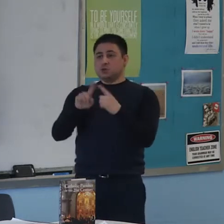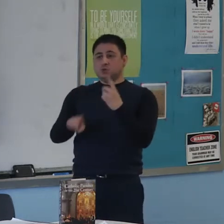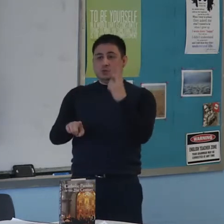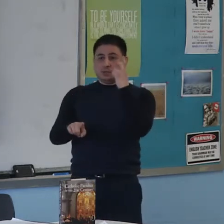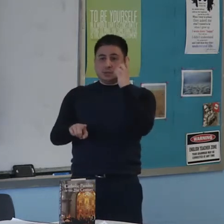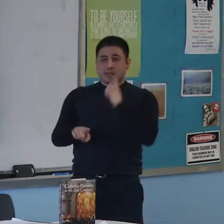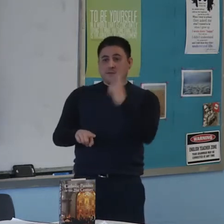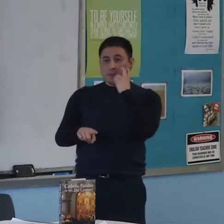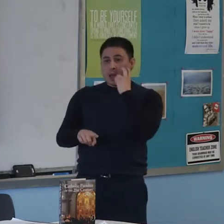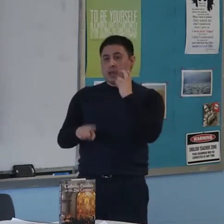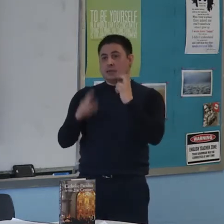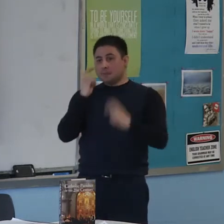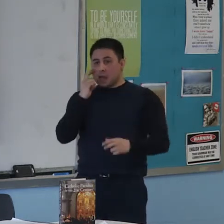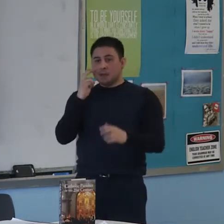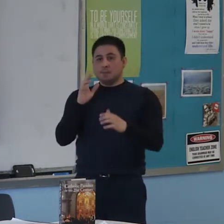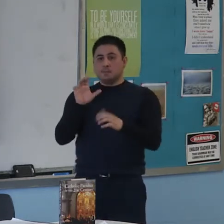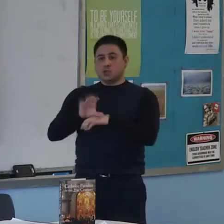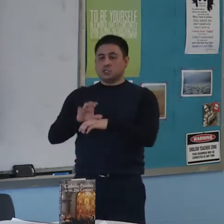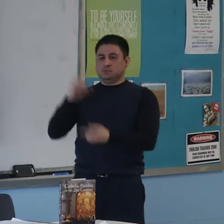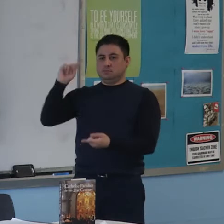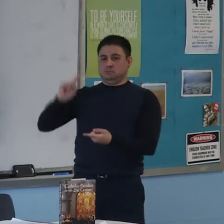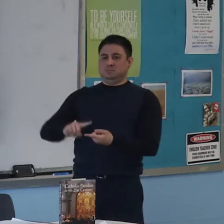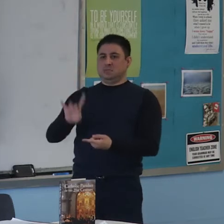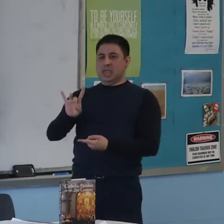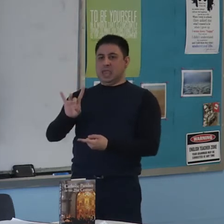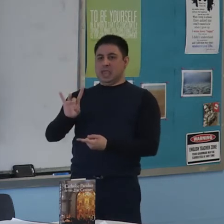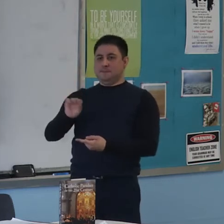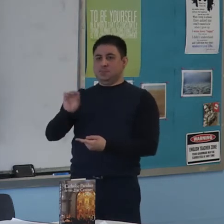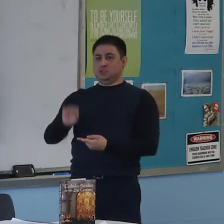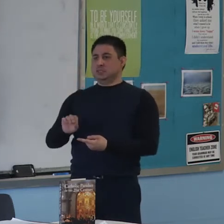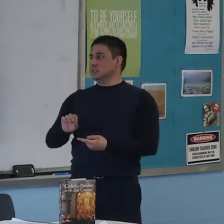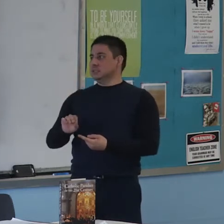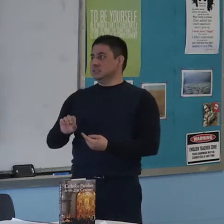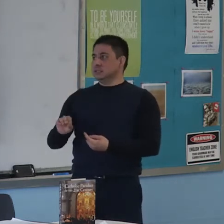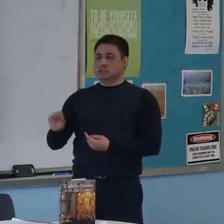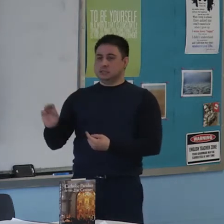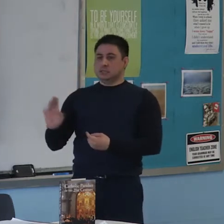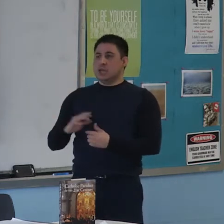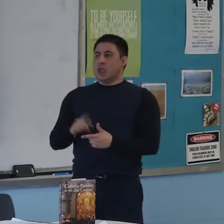deaf parishioners, it will drop down to 8 percent. And then again we're asking